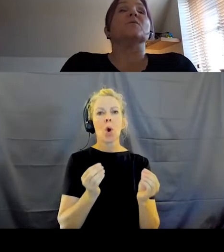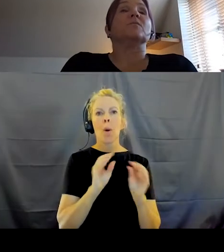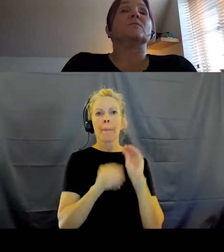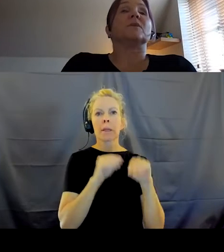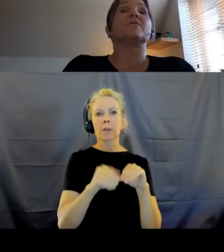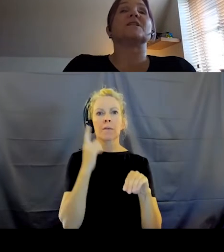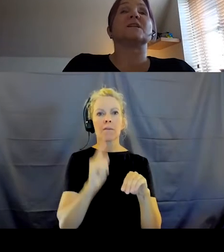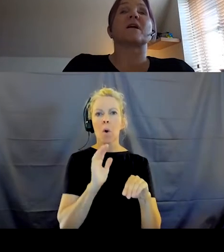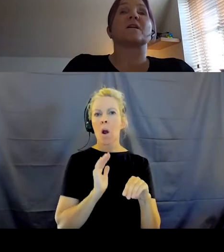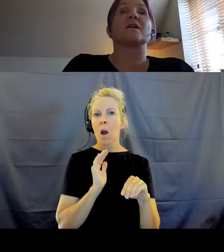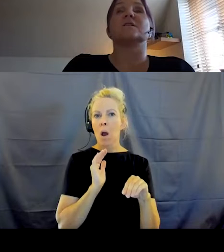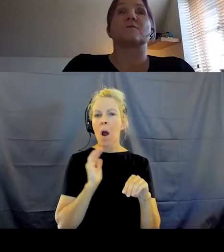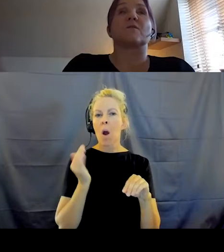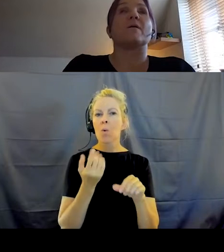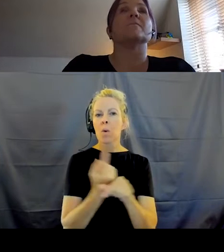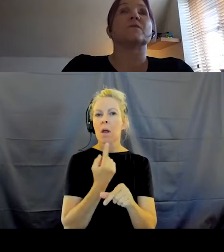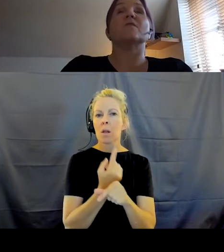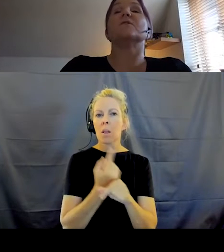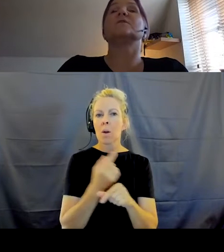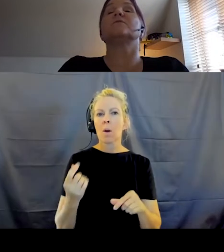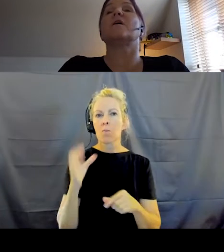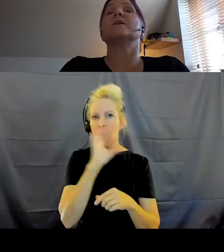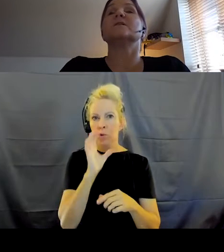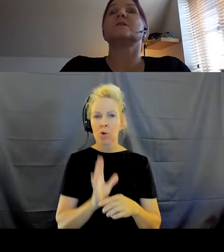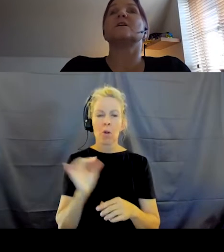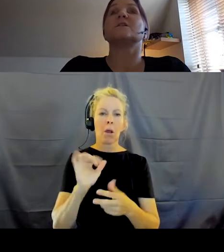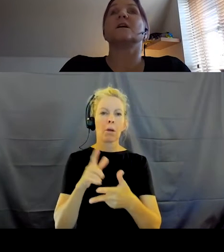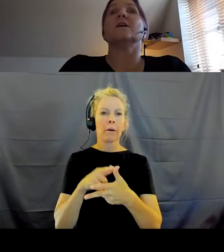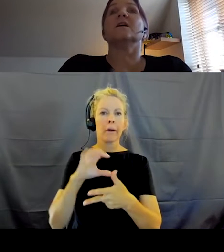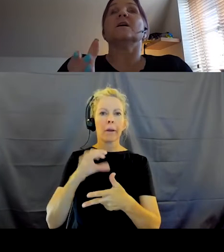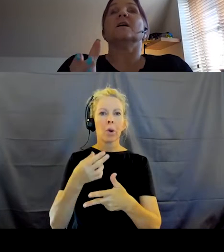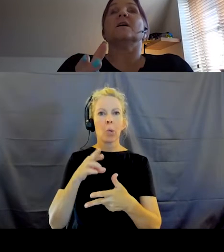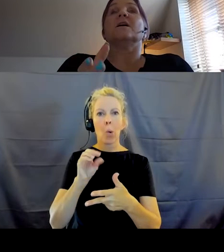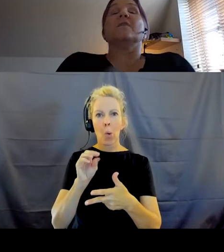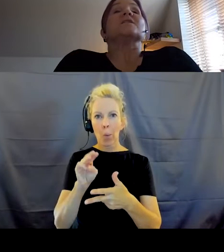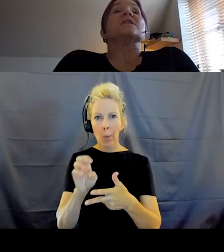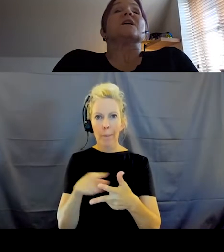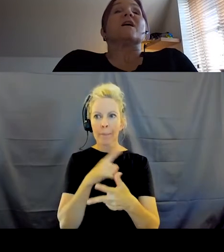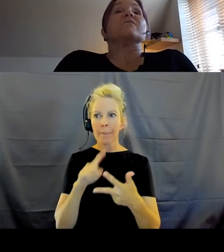will conventionally recognize, Chrome, Firefox, Safari, and such. And that's the thing that I